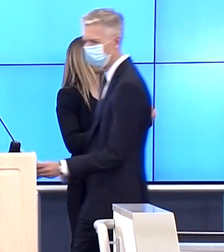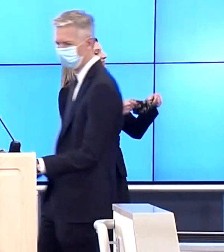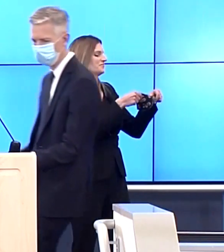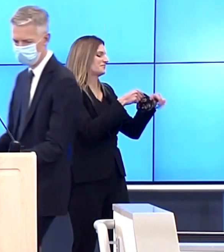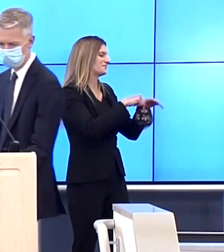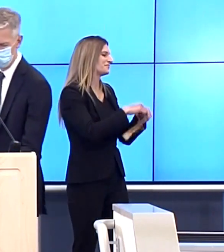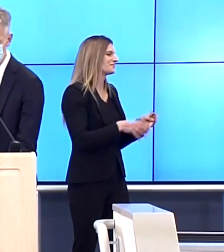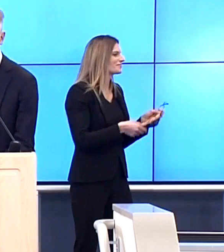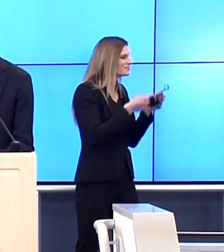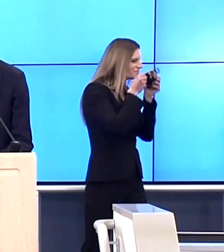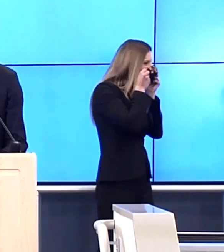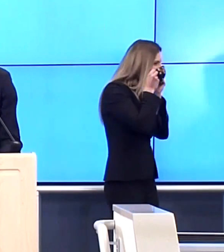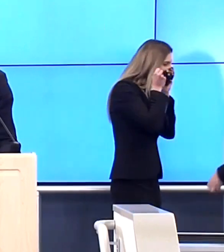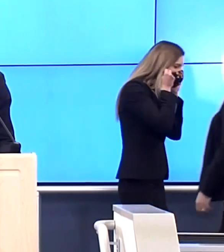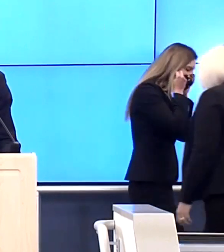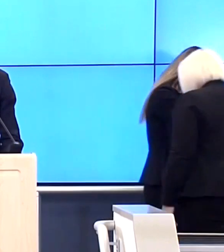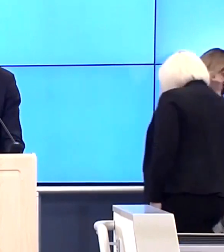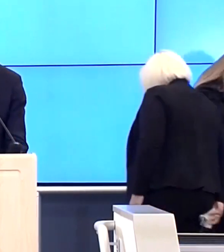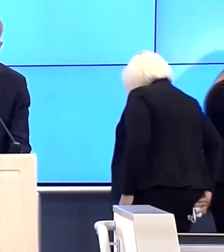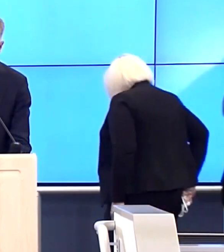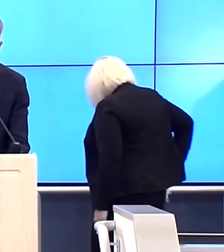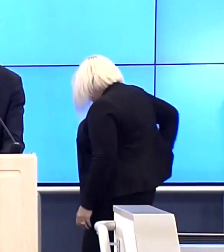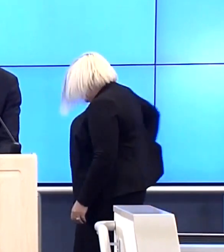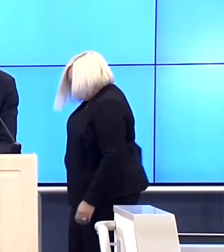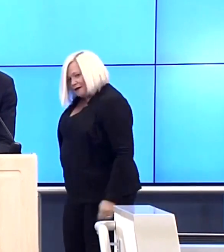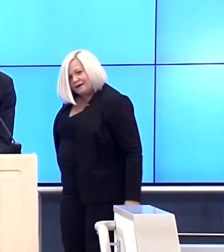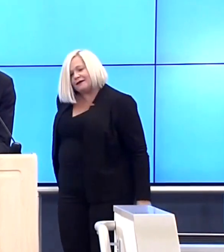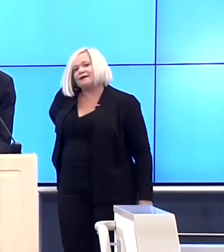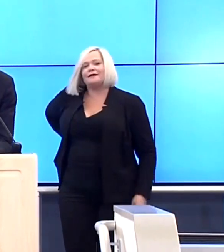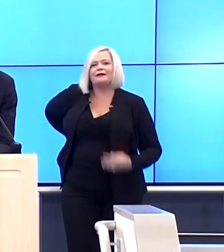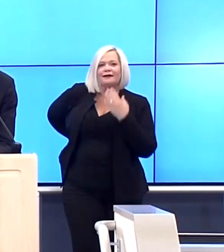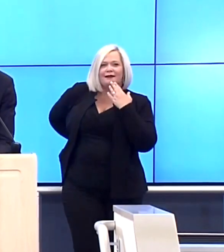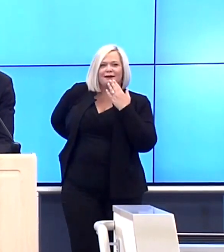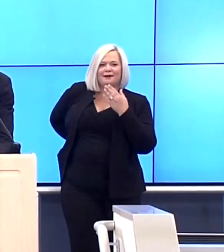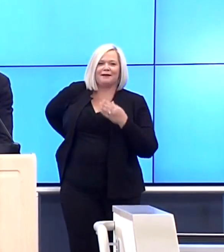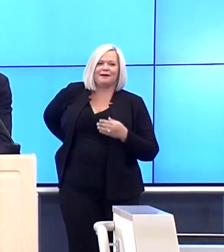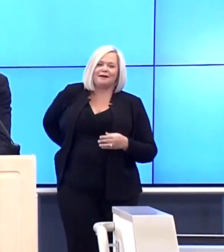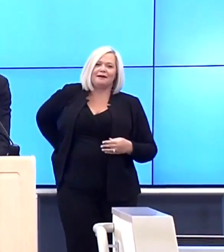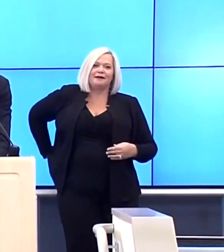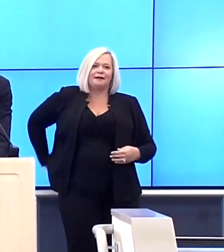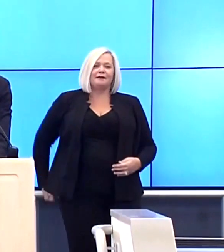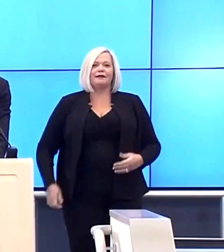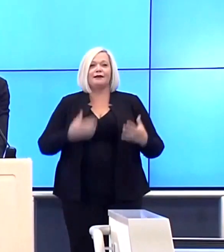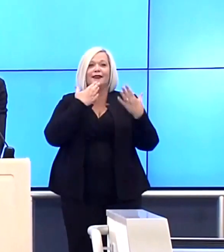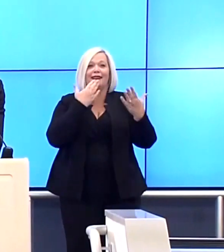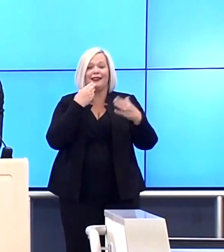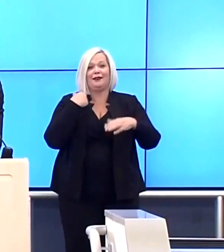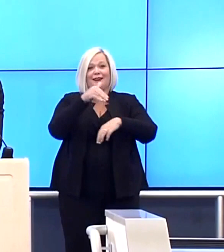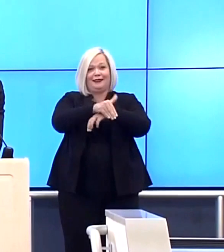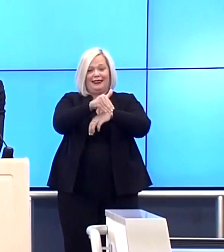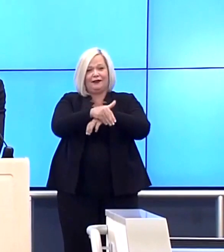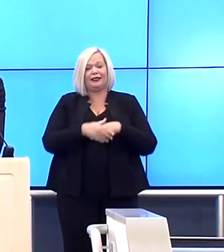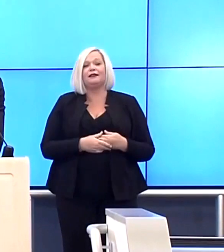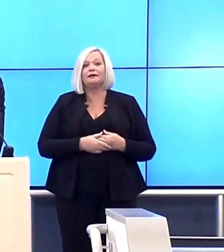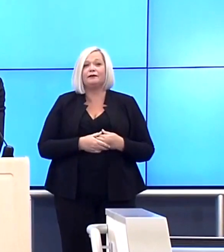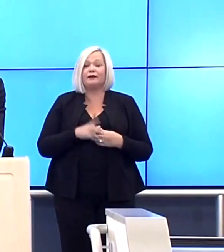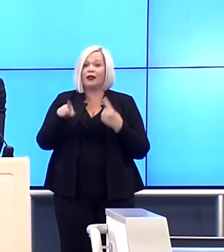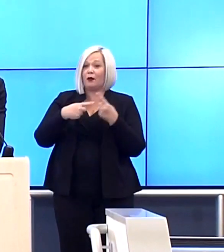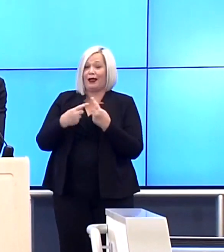OVER TO MDHHS DIRECTOR, ROBERT GORDON. GORDON. >> THANK YOU, DR. KHALDUN AND THANK YOU, DR. KHALDUN AND GOOD EVENING.